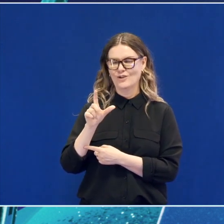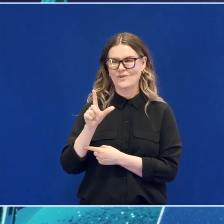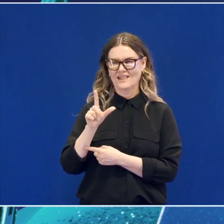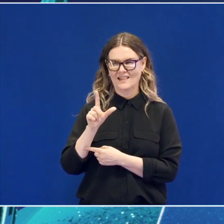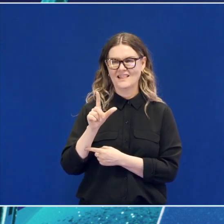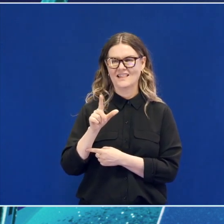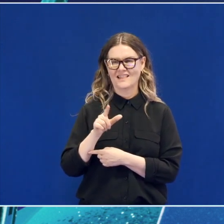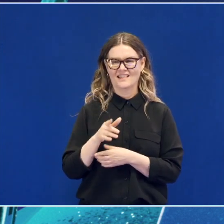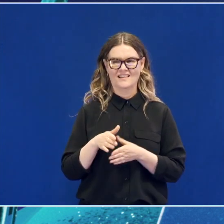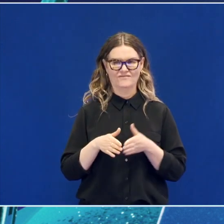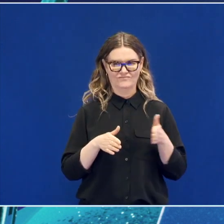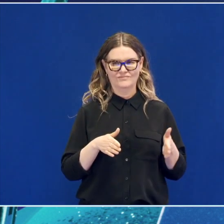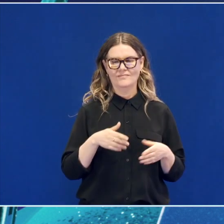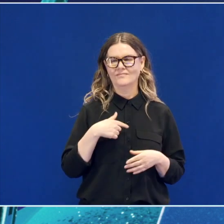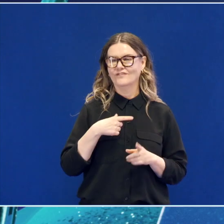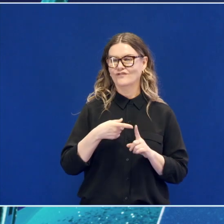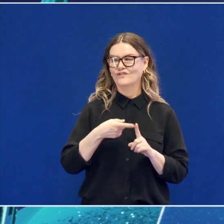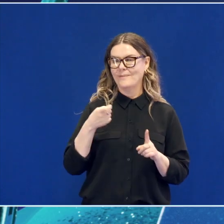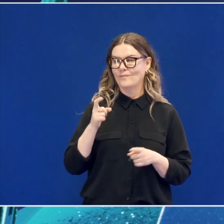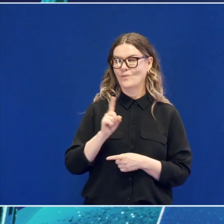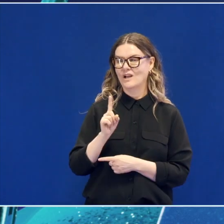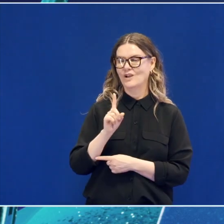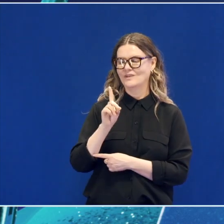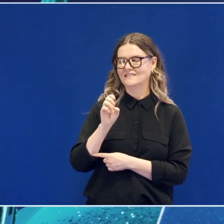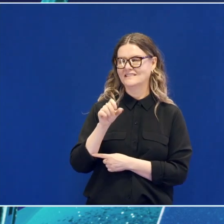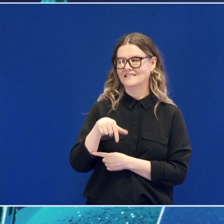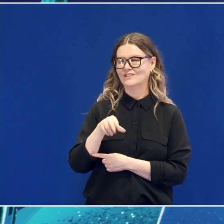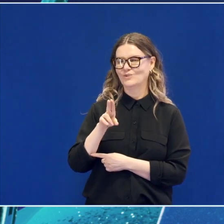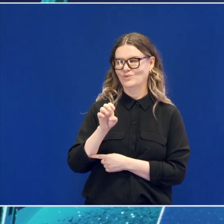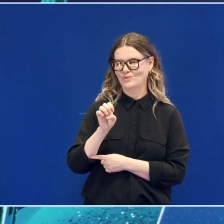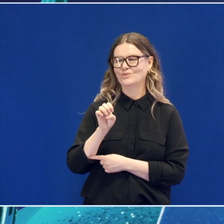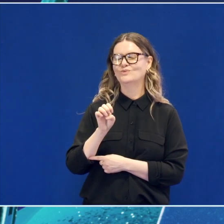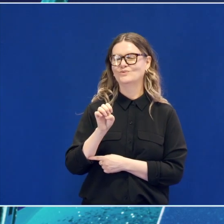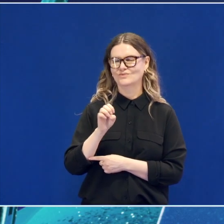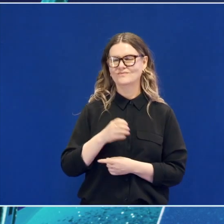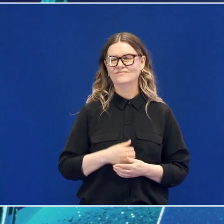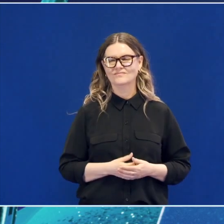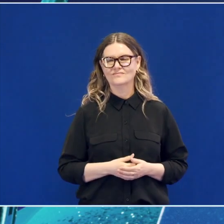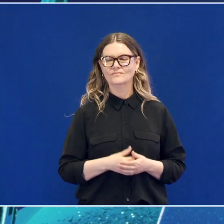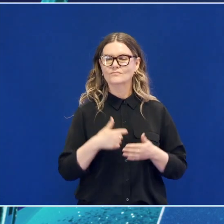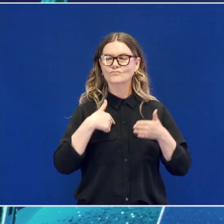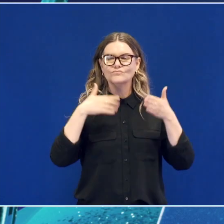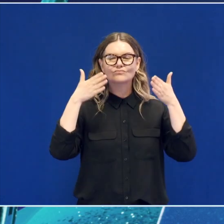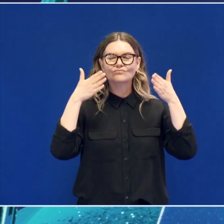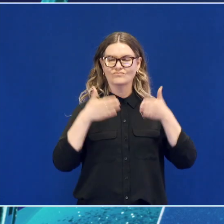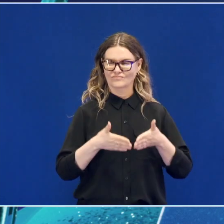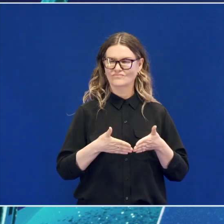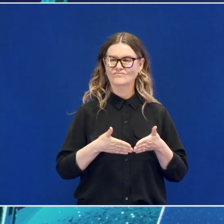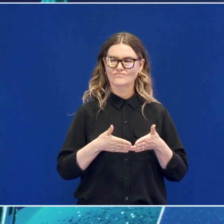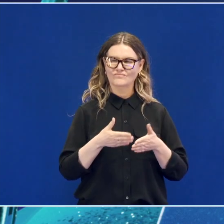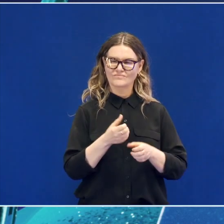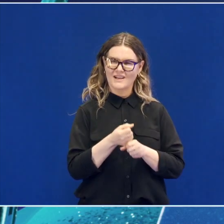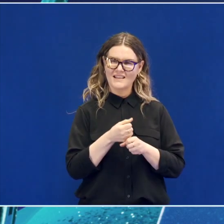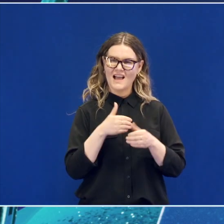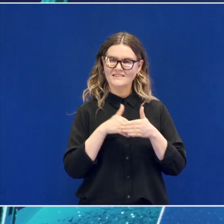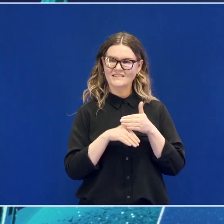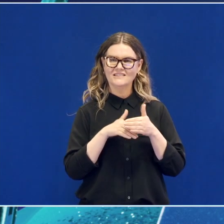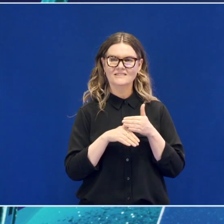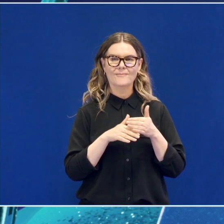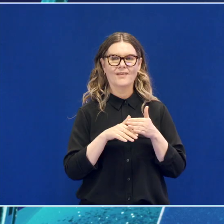I have been focusing on making accessibility sustainable. I think that's the important thing.